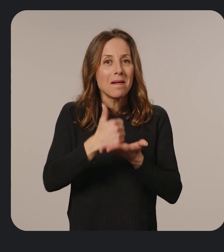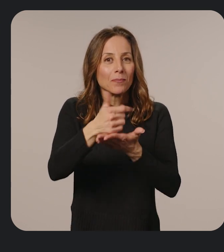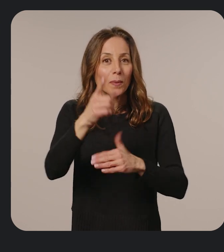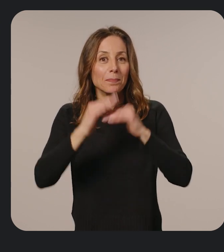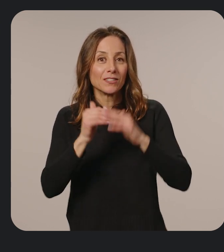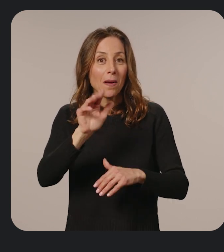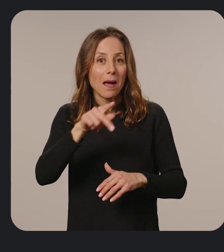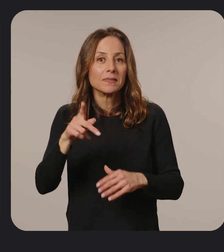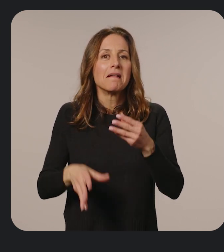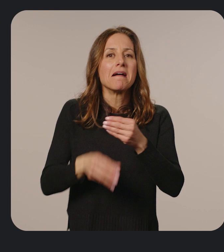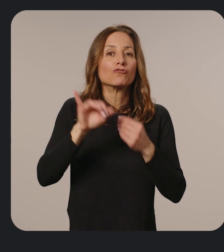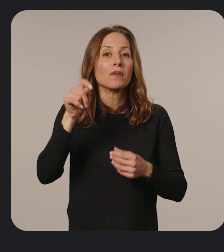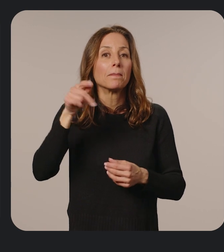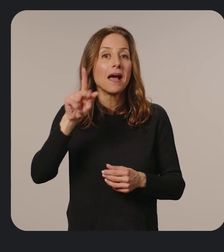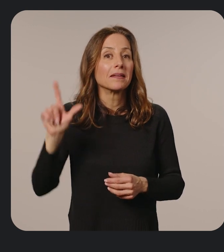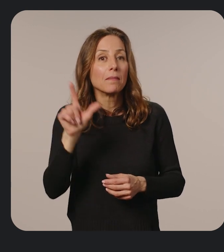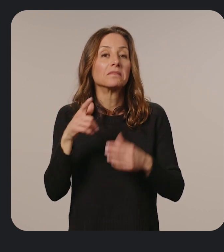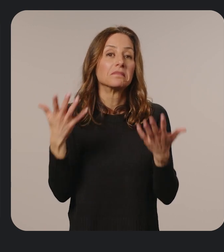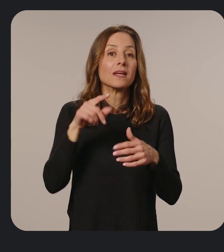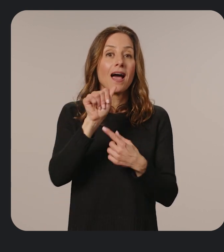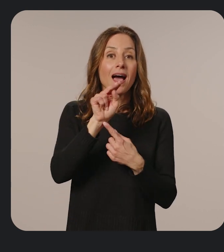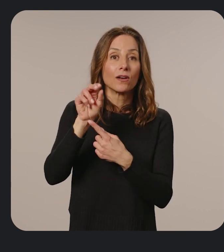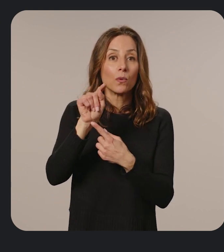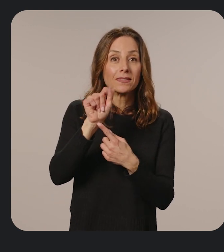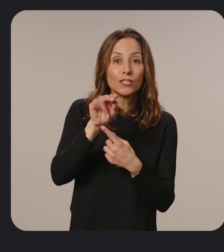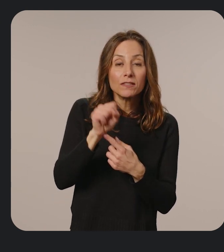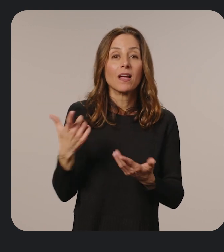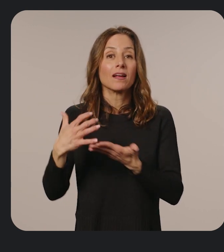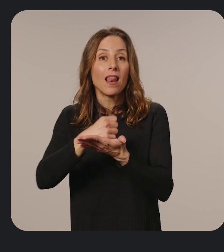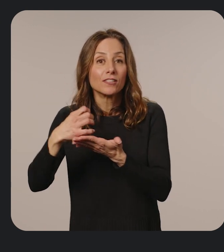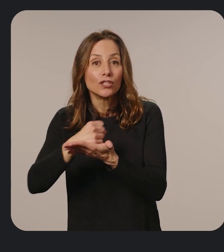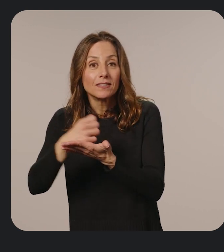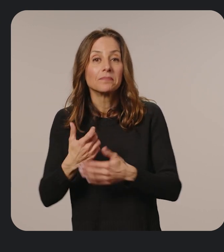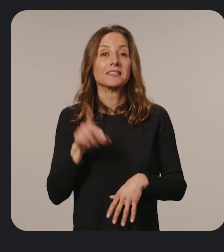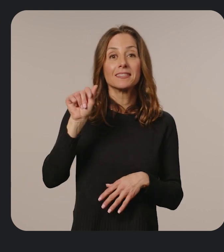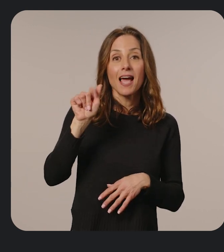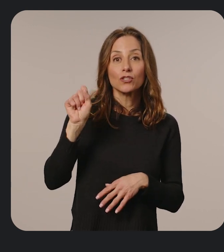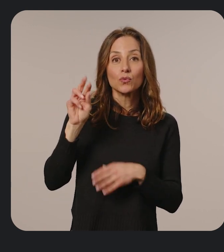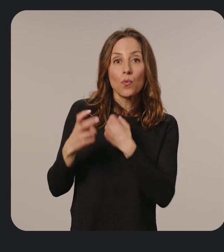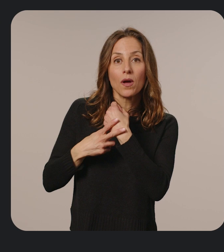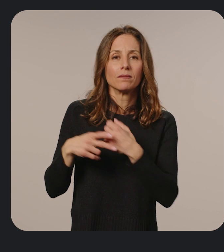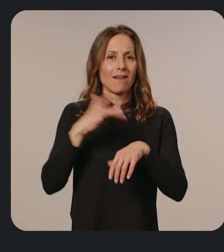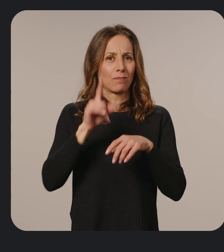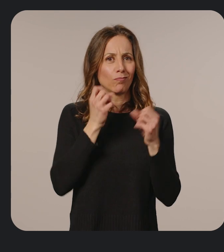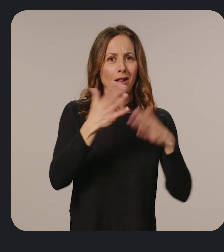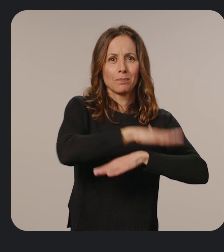we're helping you build your apps by making some Jetpack libraries, such as Annotations, Collections, and DataStore, available for Multiplatform